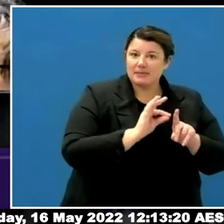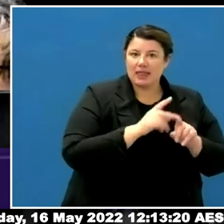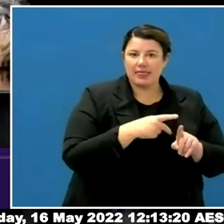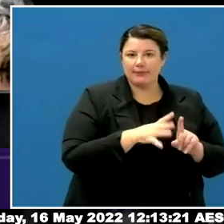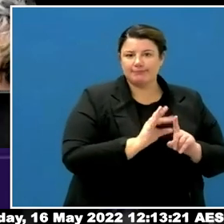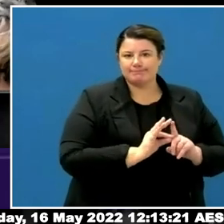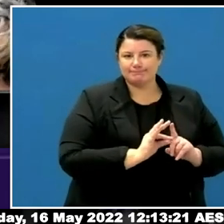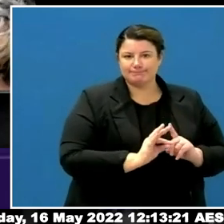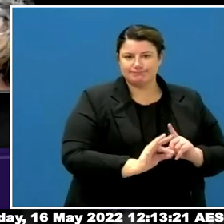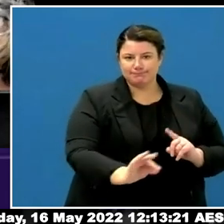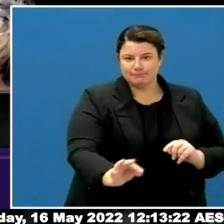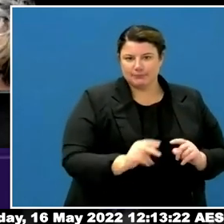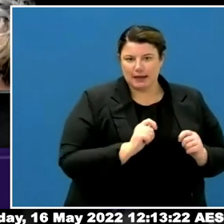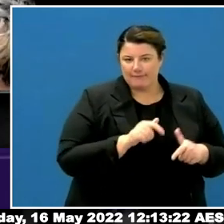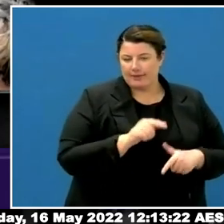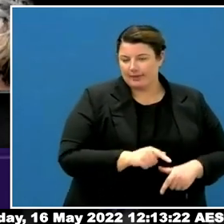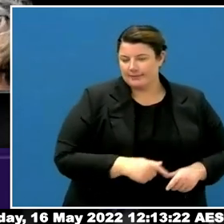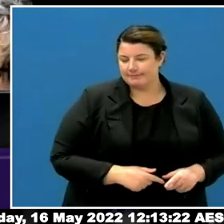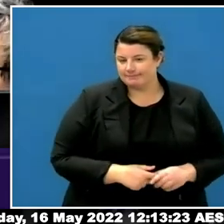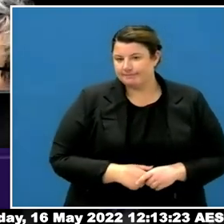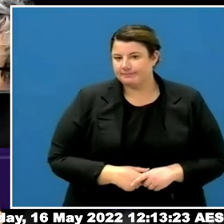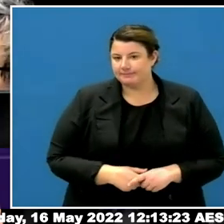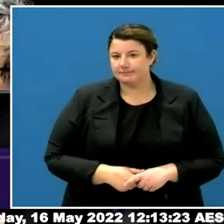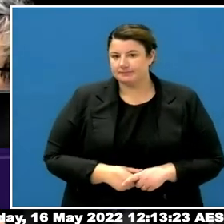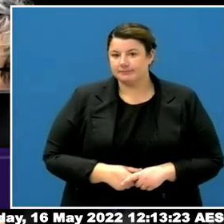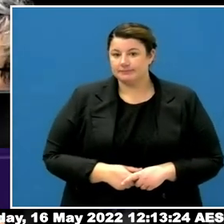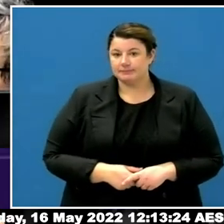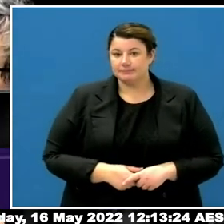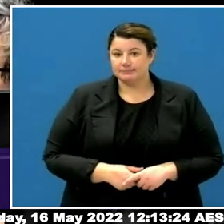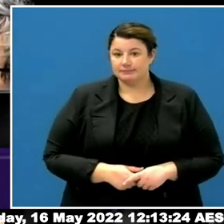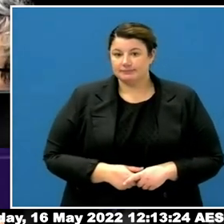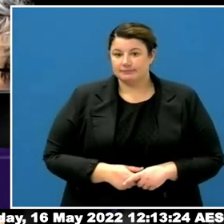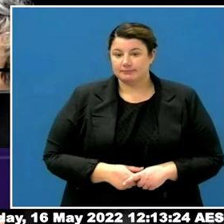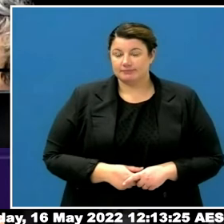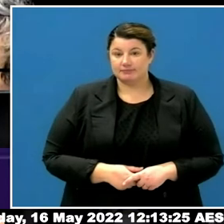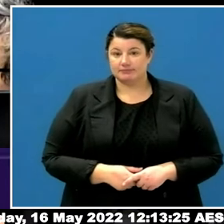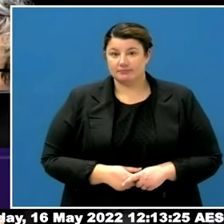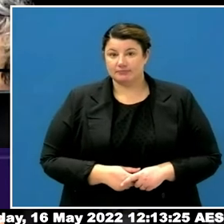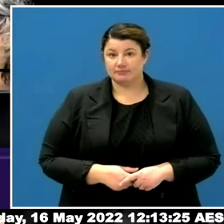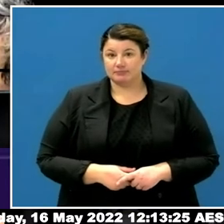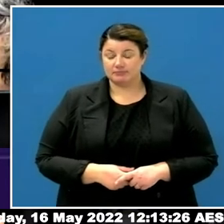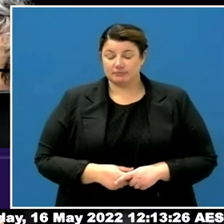No. No. They didn't even have - they didn't even wear badges. Estimation they had an Afford shirt on; sometimes they didn't.